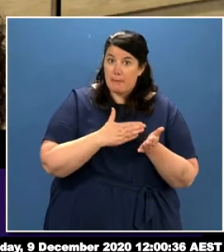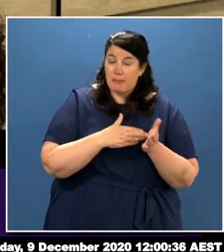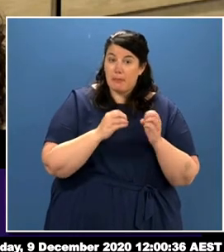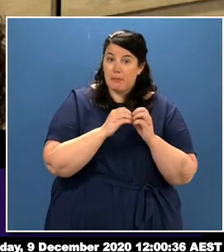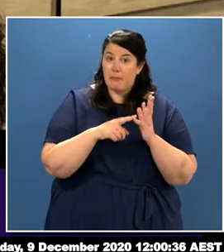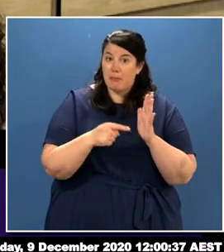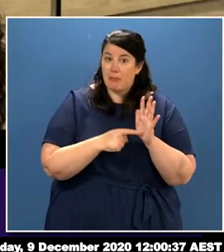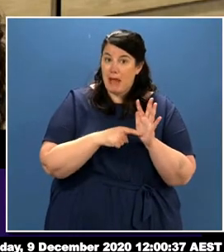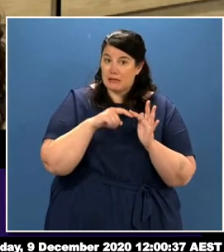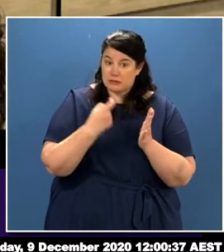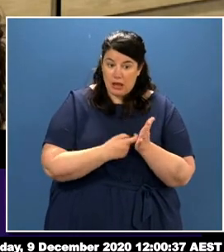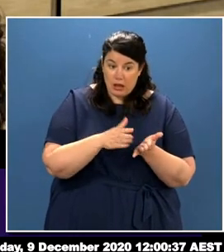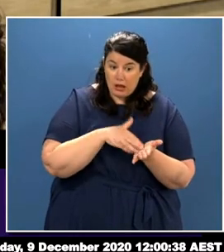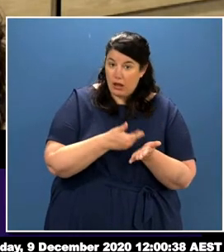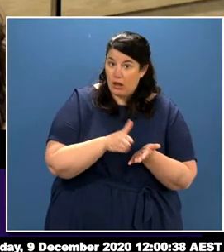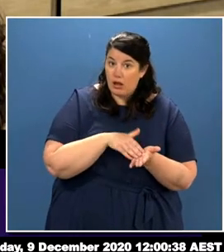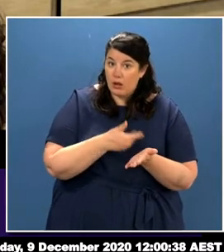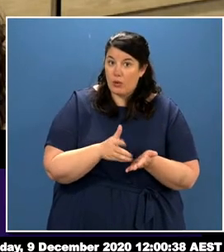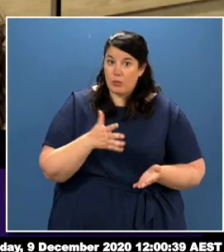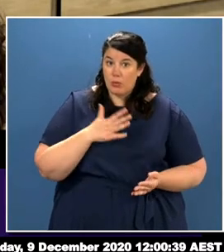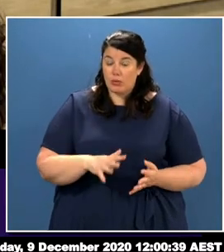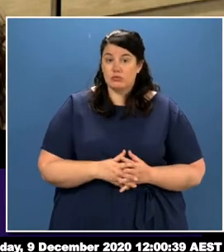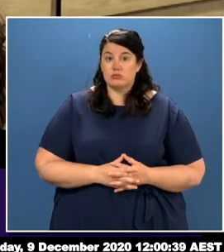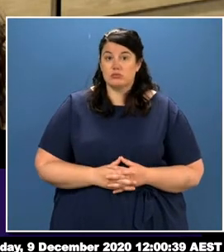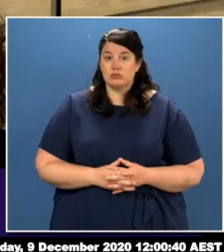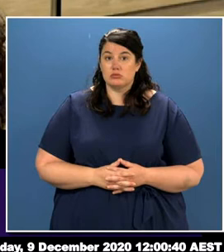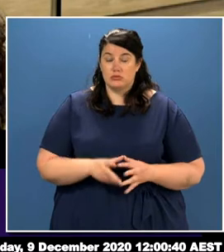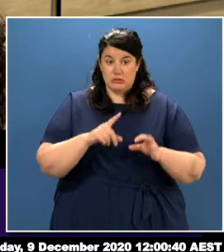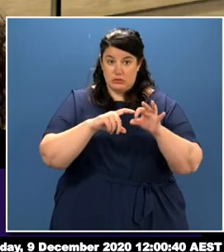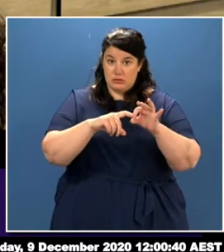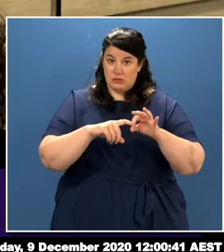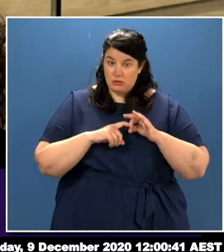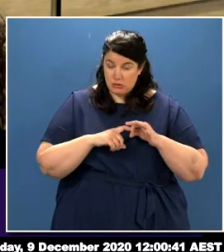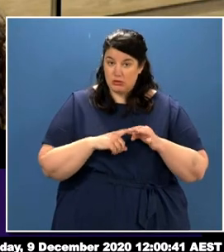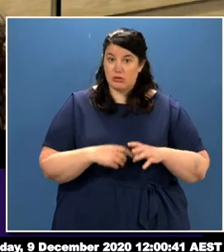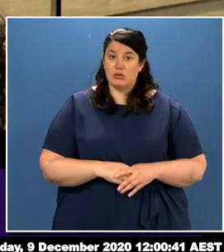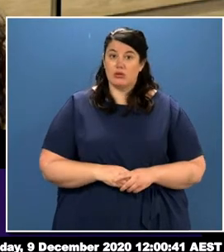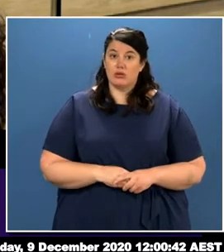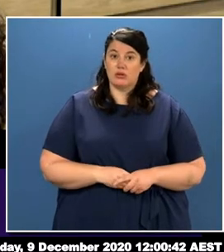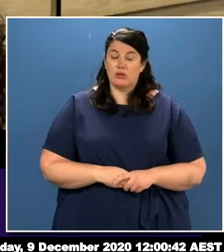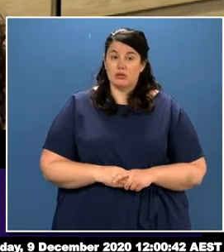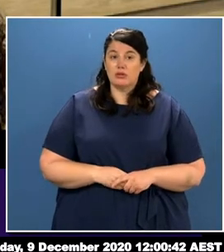Just to make sure I understand the question, the person did the